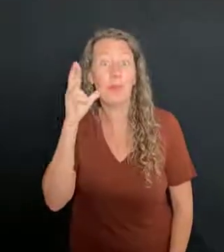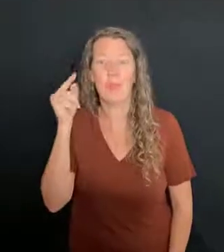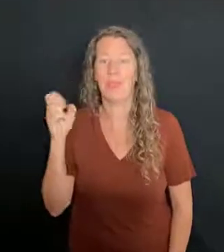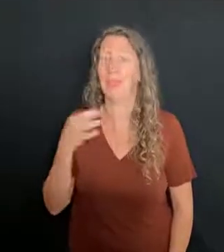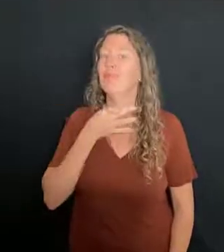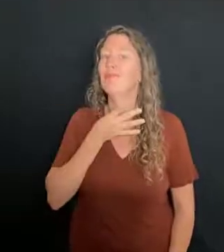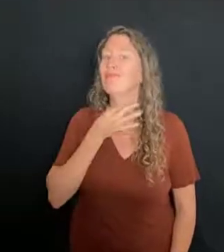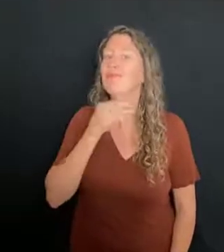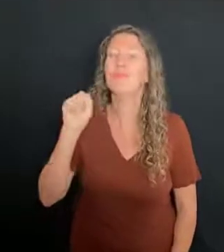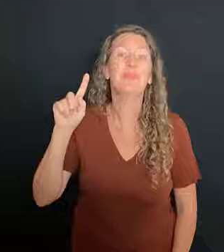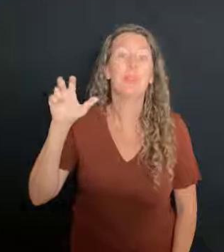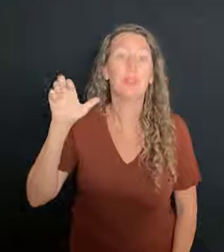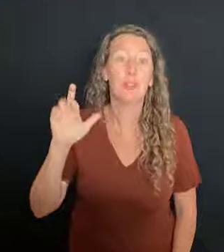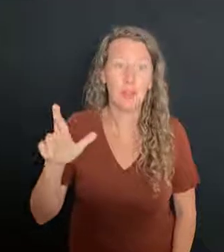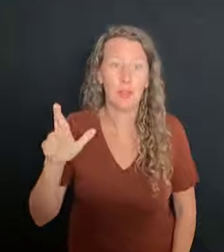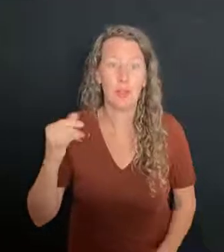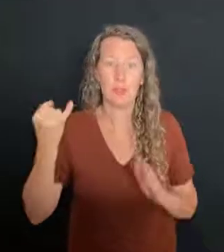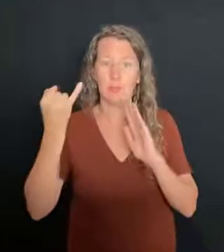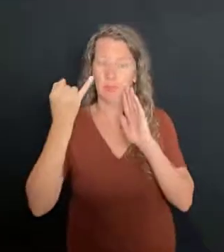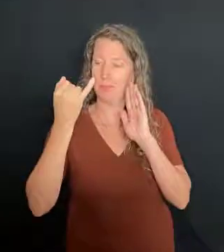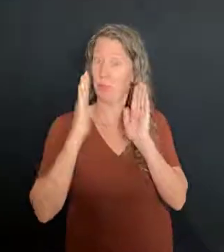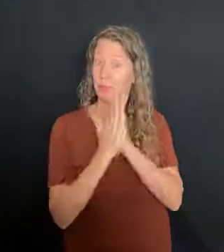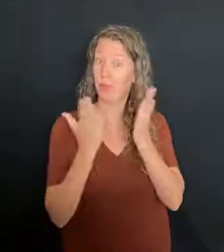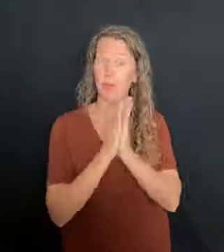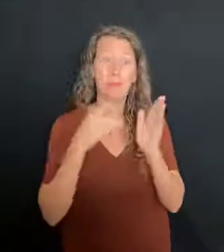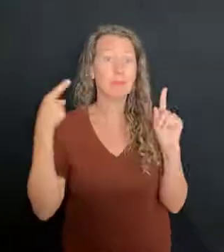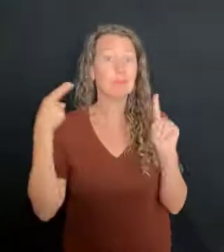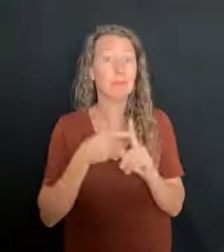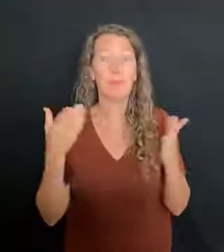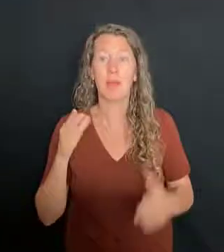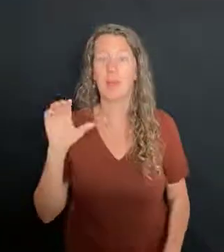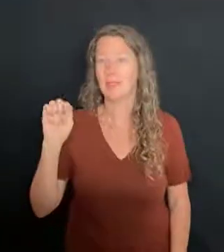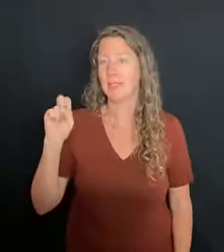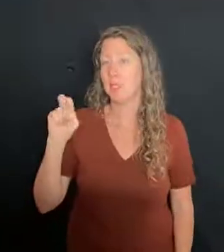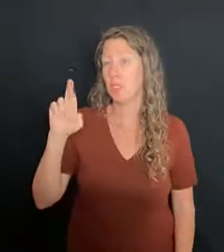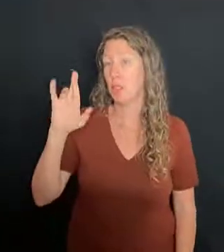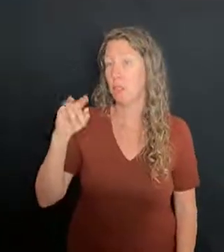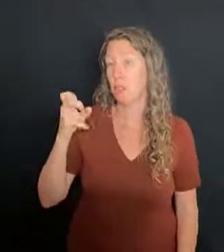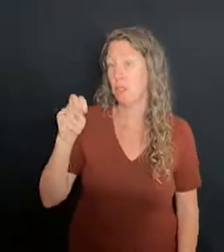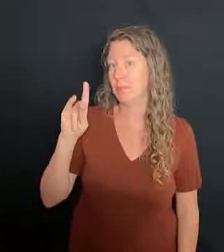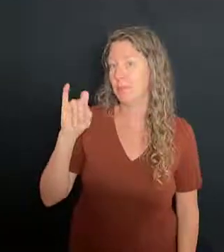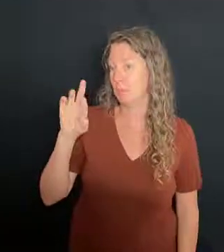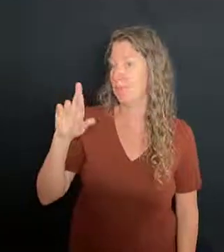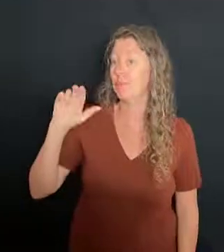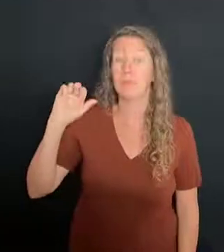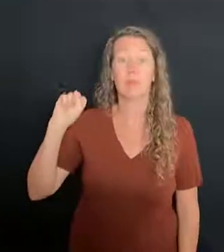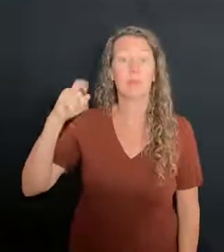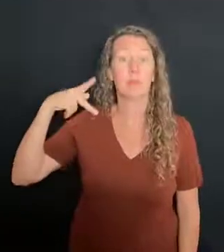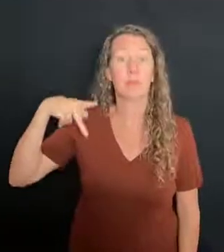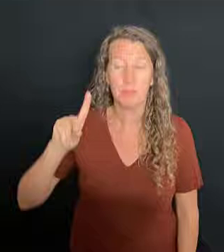A Sensory Perception Disorder Story. Written and illustrated by Nicole Filippone.